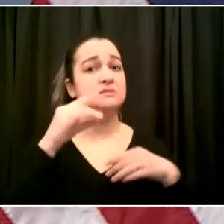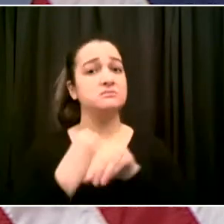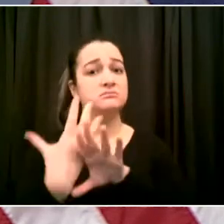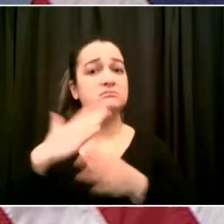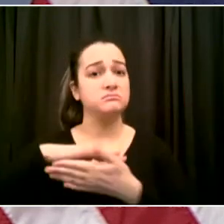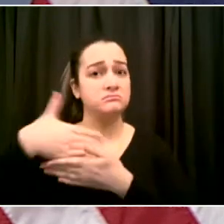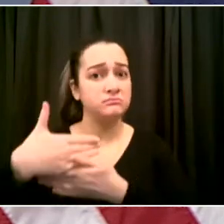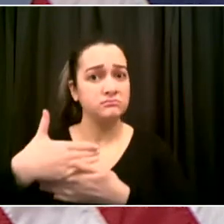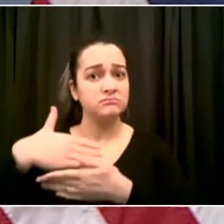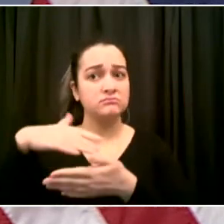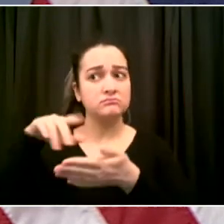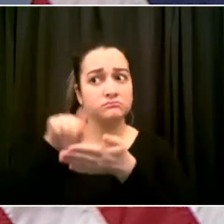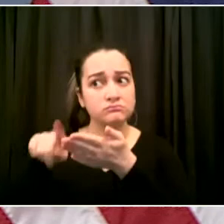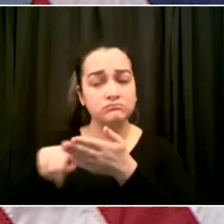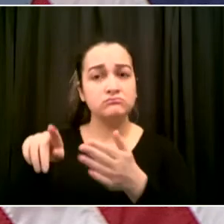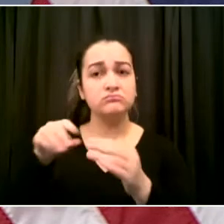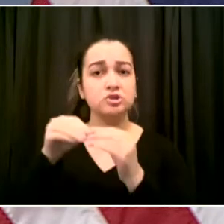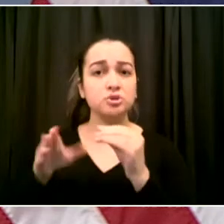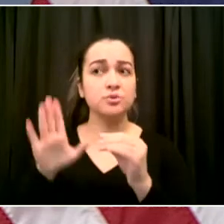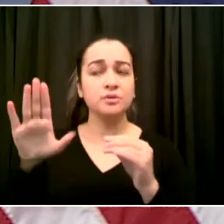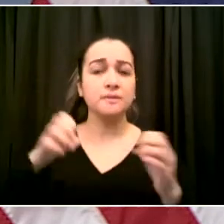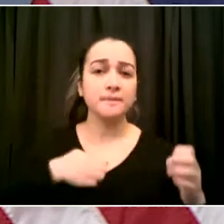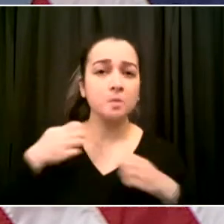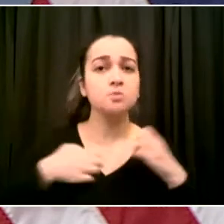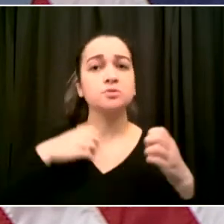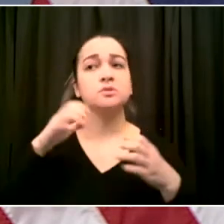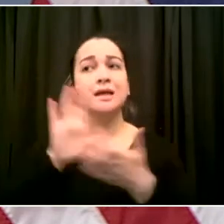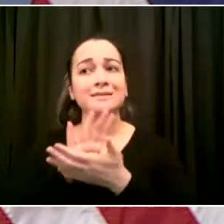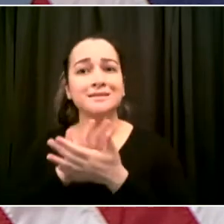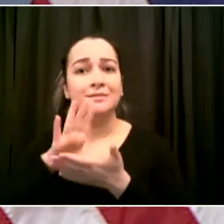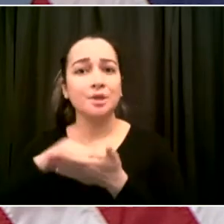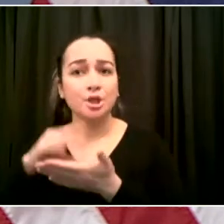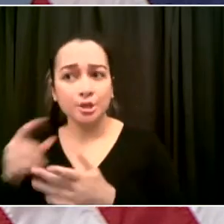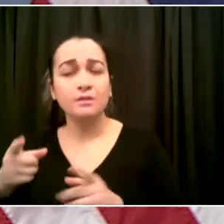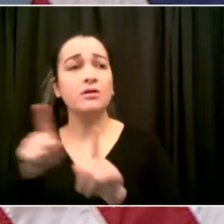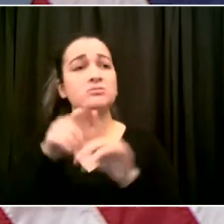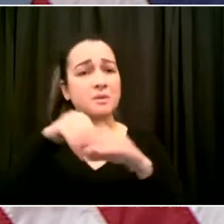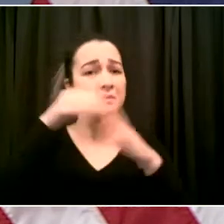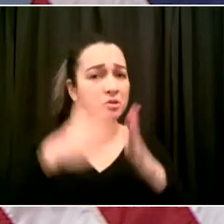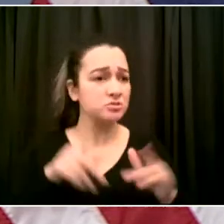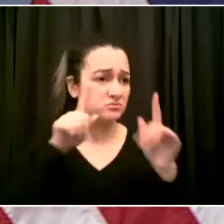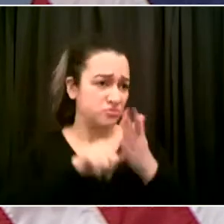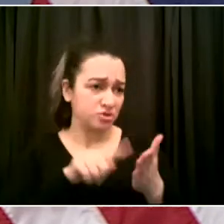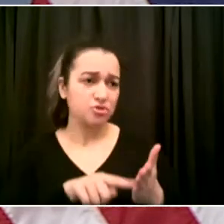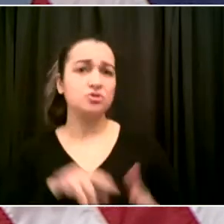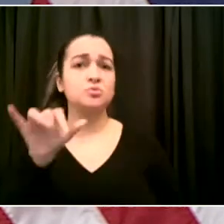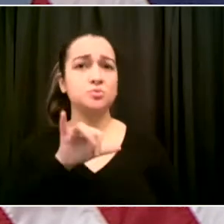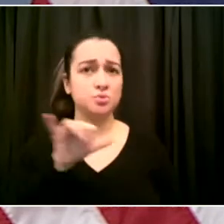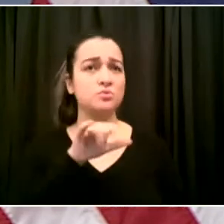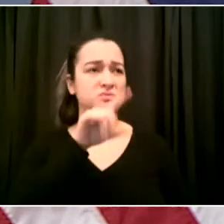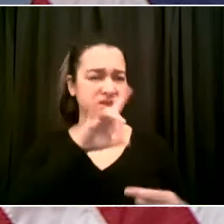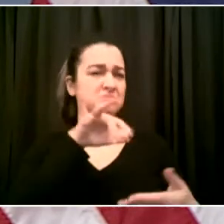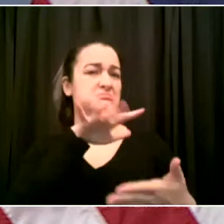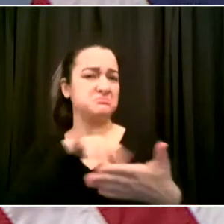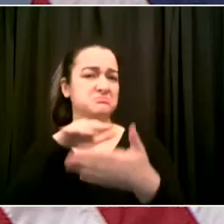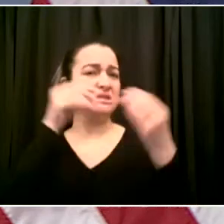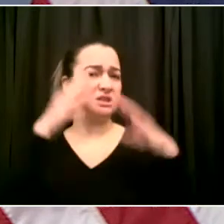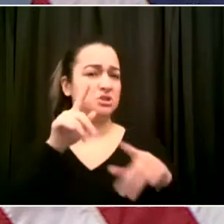OTREME E ANLD IN PERSON TO GAUGE WHERE STUDENTS ARE ACADEMICALLY IN THIS TRAJECTORY, WE HAVE ALSO PROVIDED A NUMBER OF